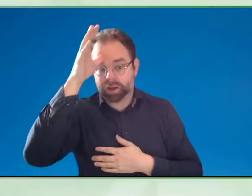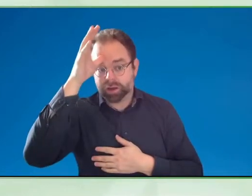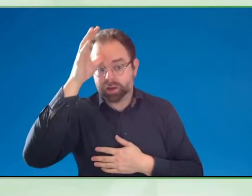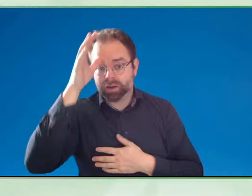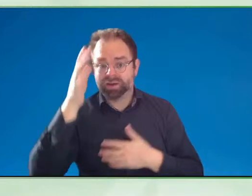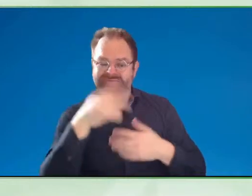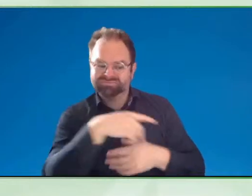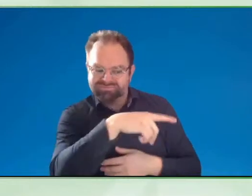country and implement.